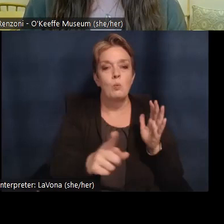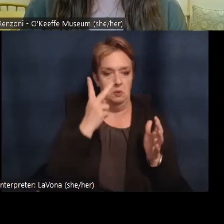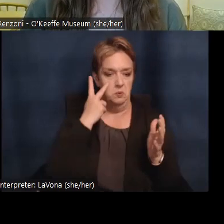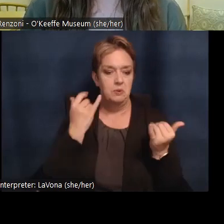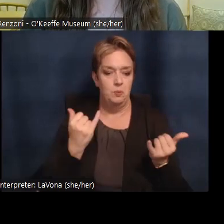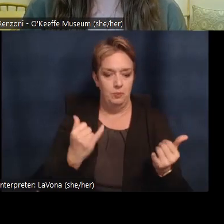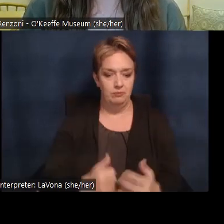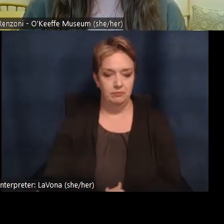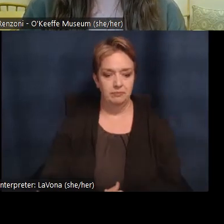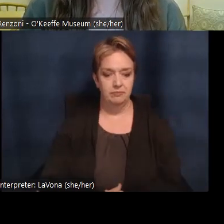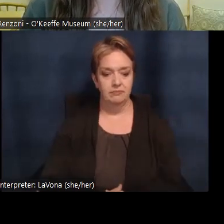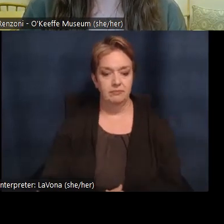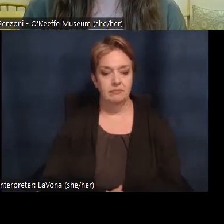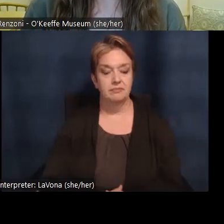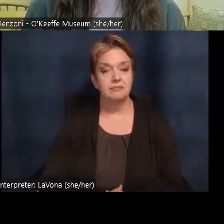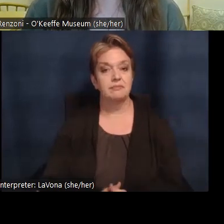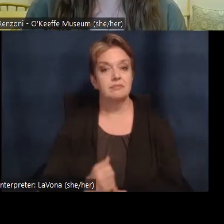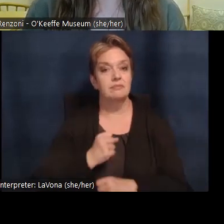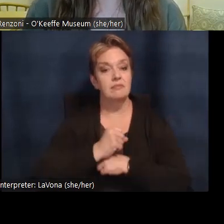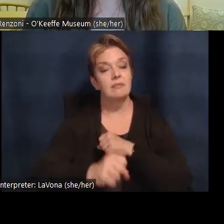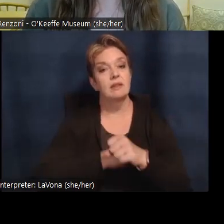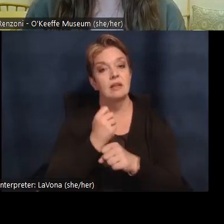And so in 1948, O’Keeffe is still in New York City.